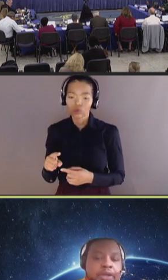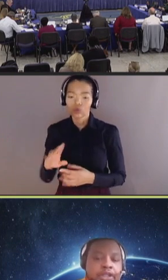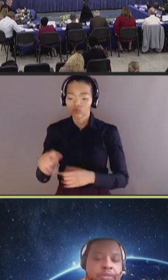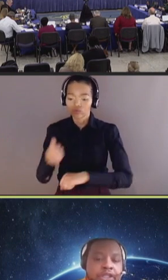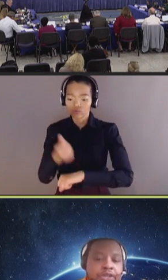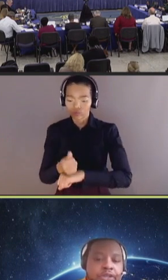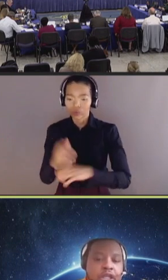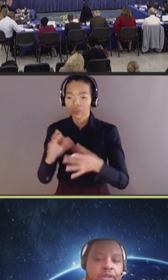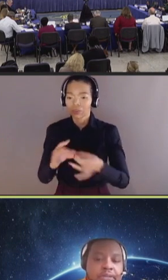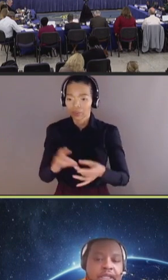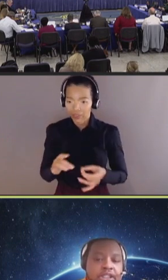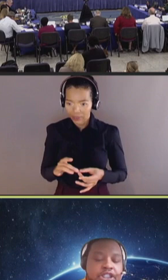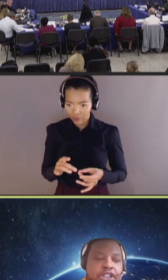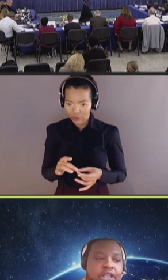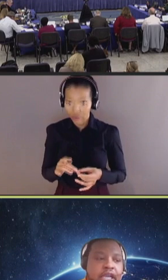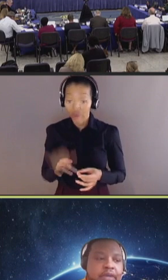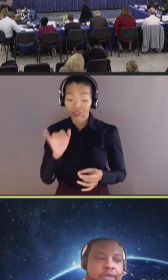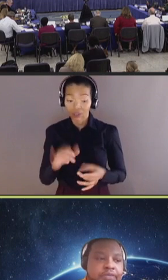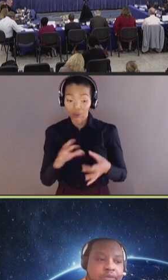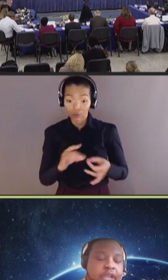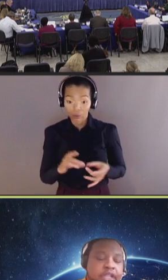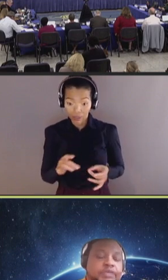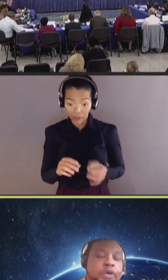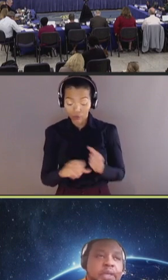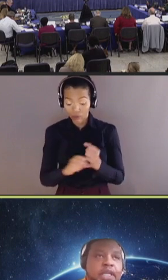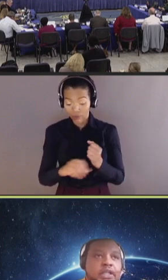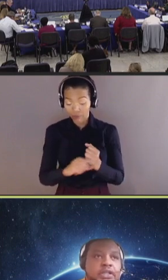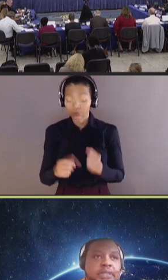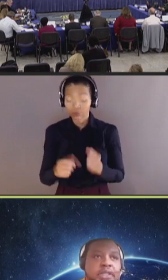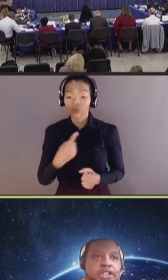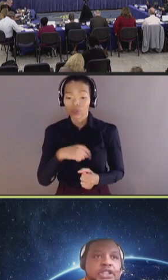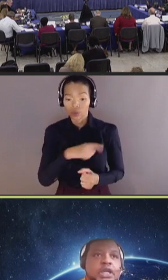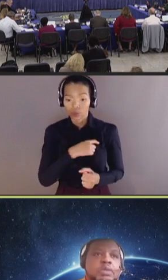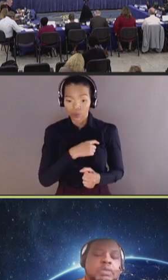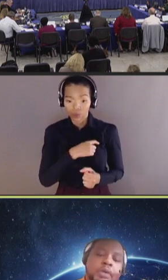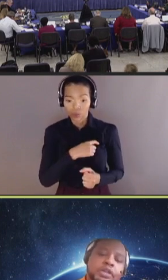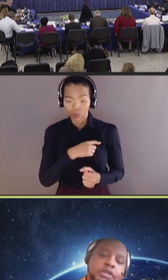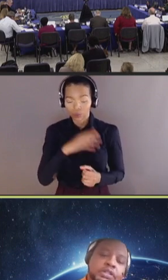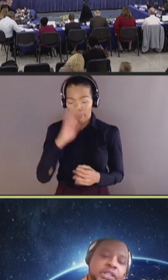and we use those messages. And we -- as we formulated those messages, we brought those